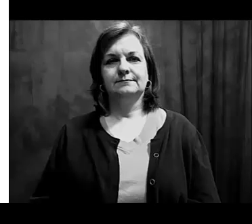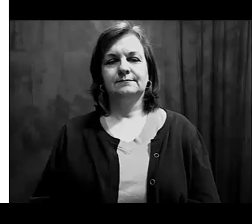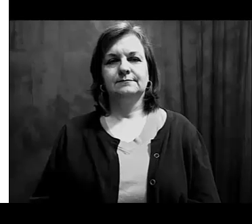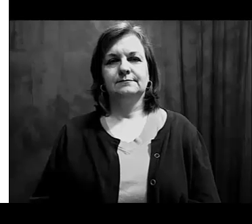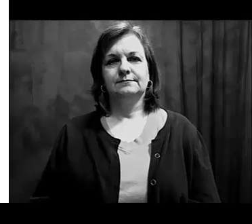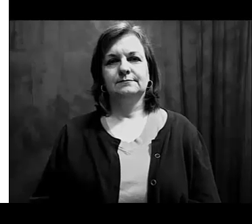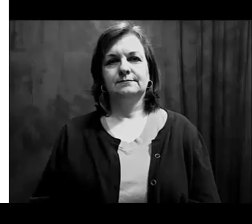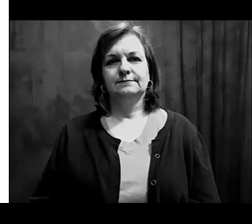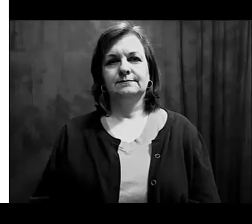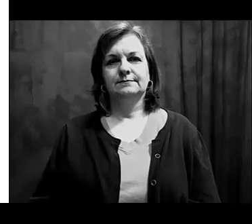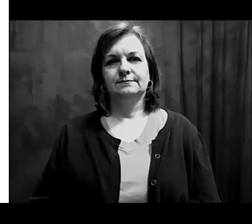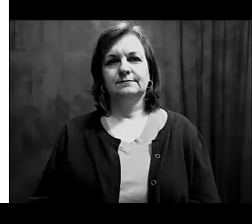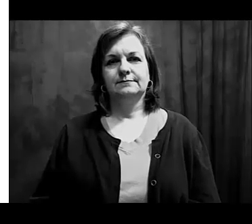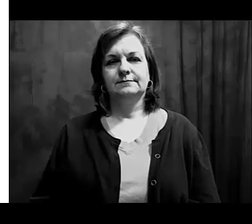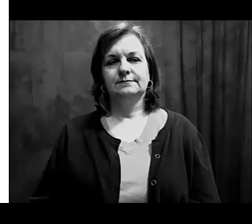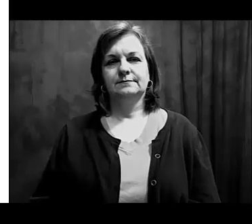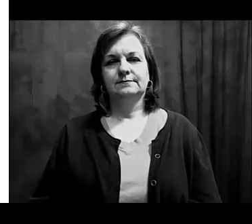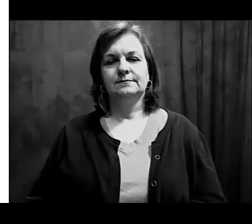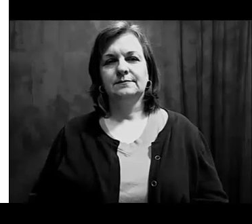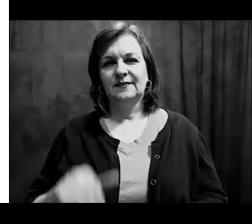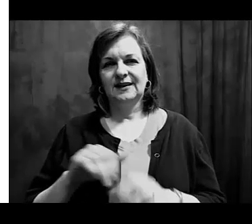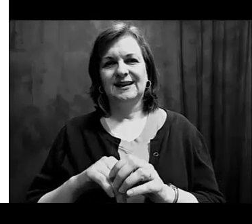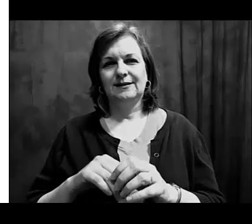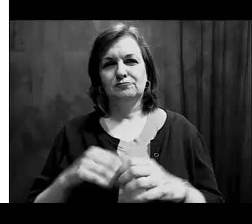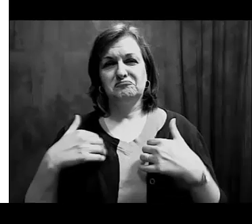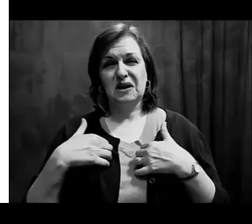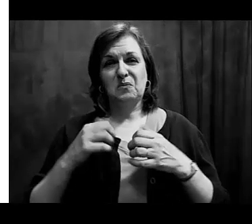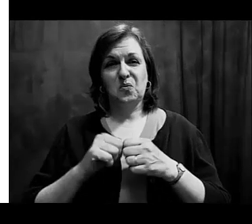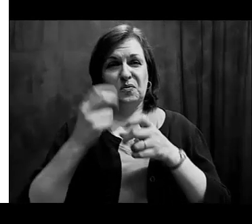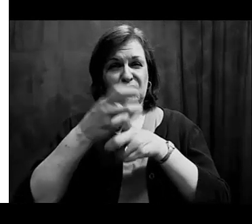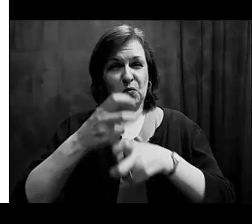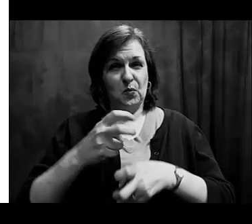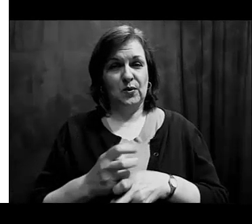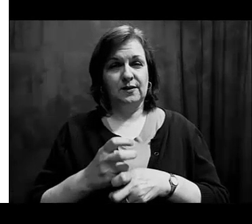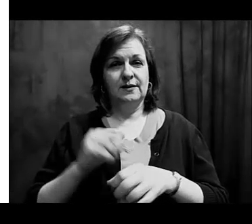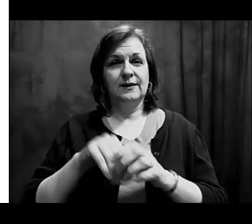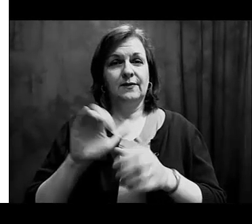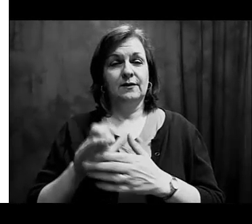In vertebrate central nervous system we talked brain and spinal cord